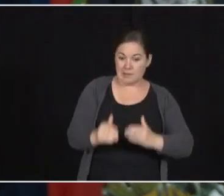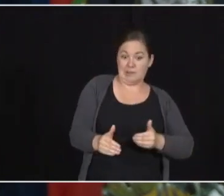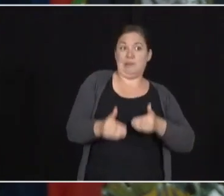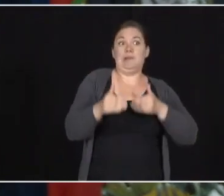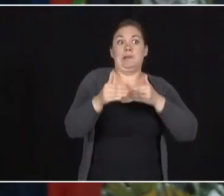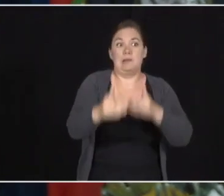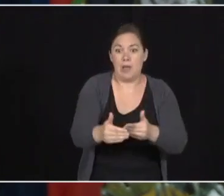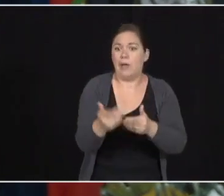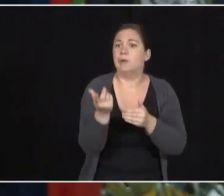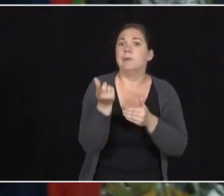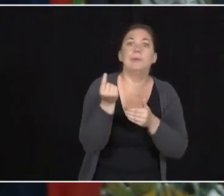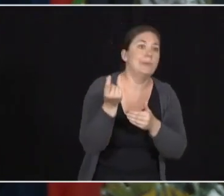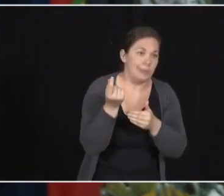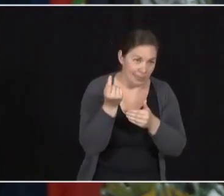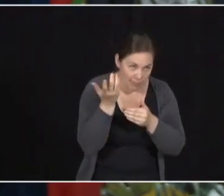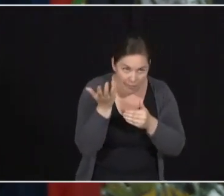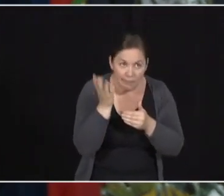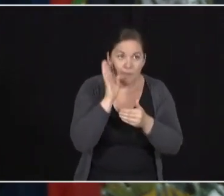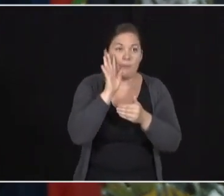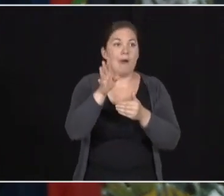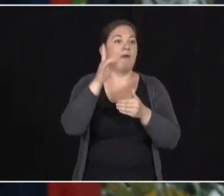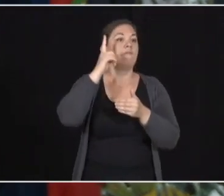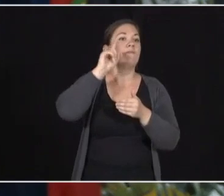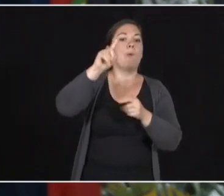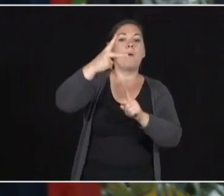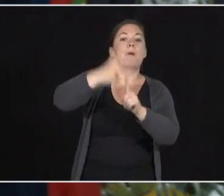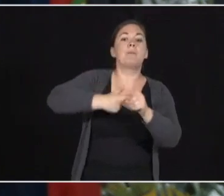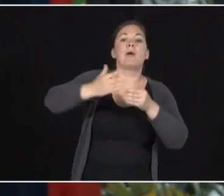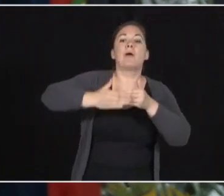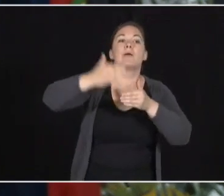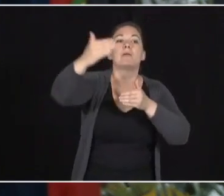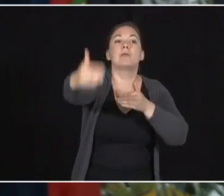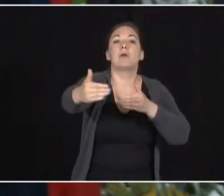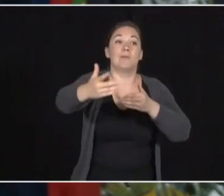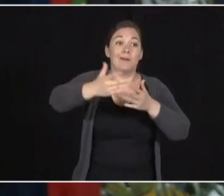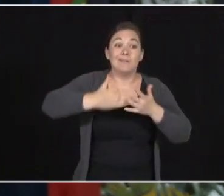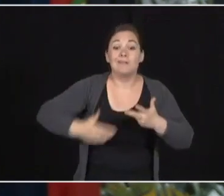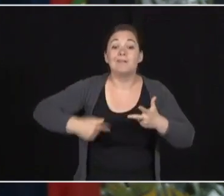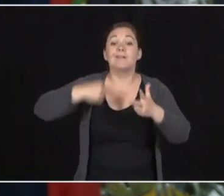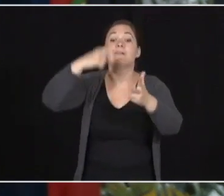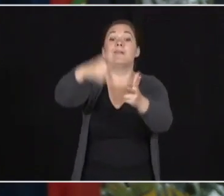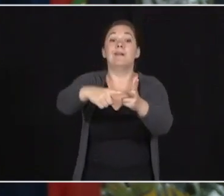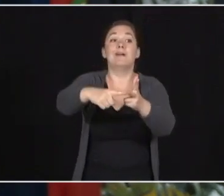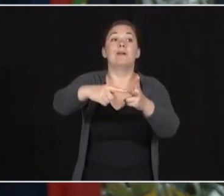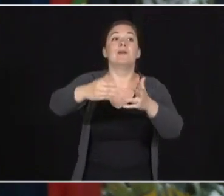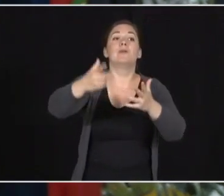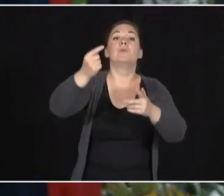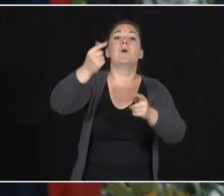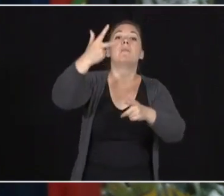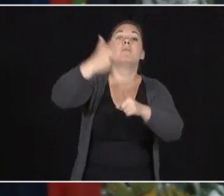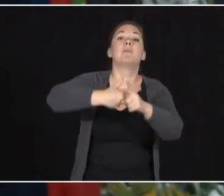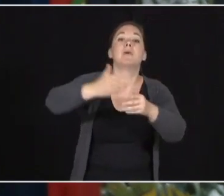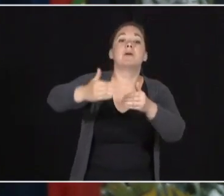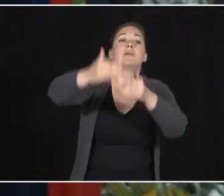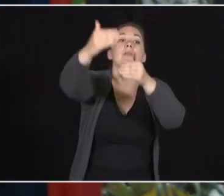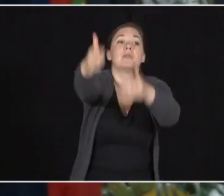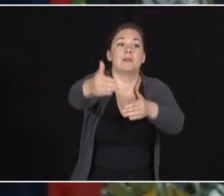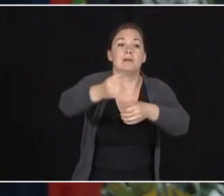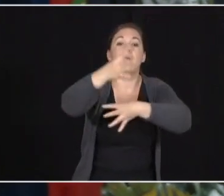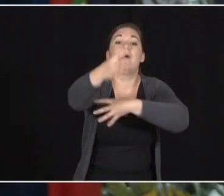And then the second stage is what are we going to do for the next three months? And the last is, what are we going to do for the next number of years as these lineups are going to start